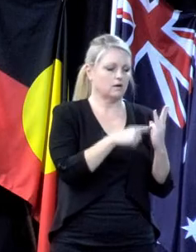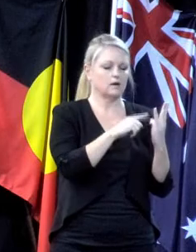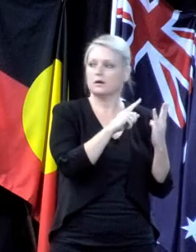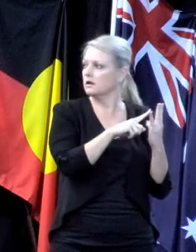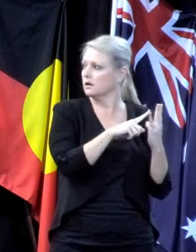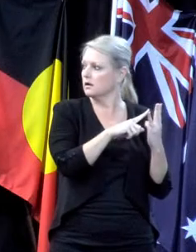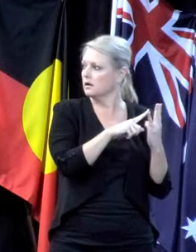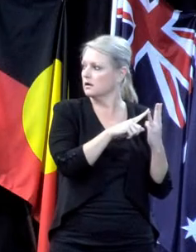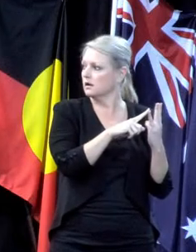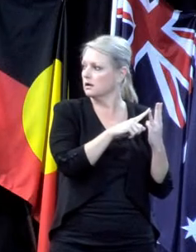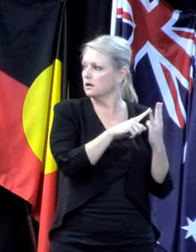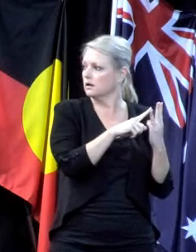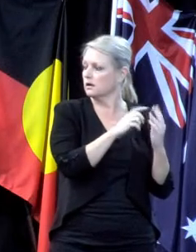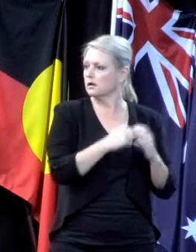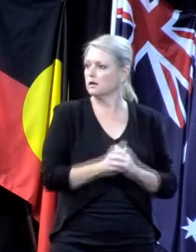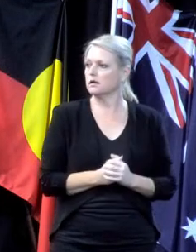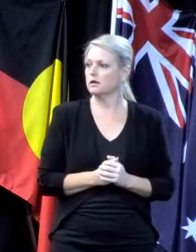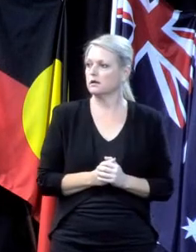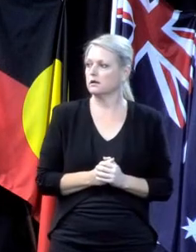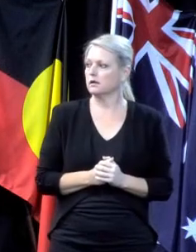Sorry, what was my - DR MELLIFONT: Five to 21.